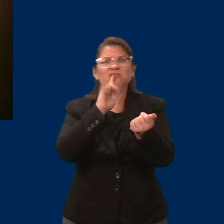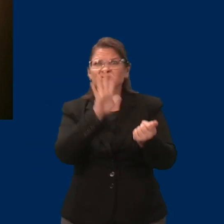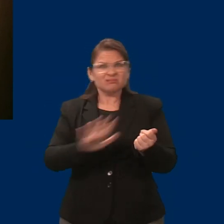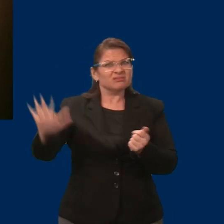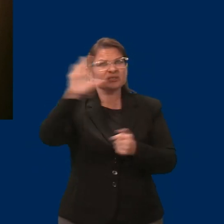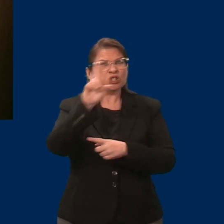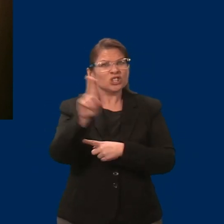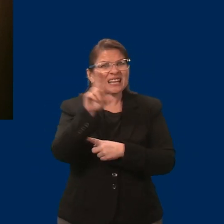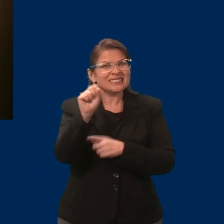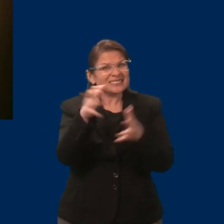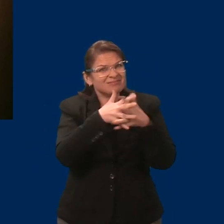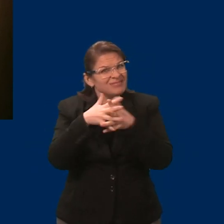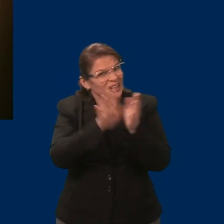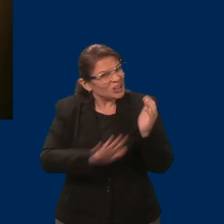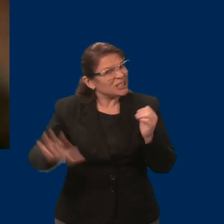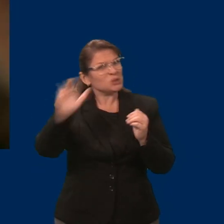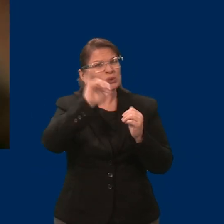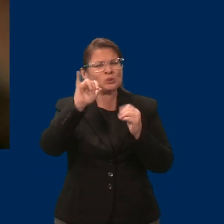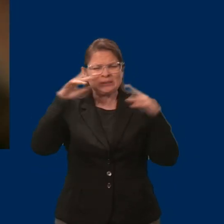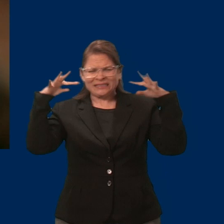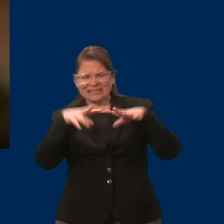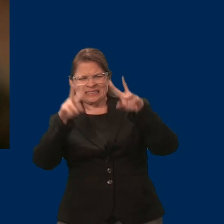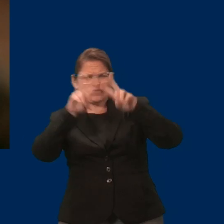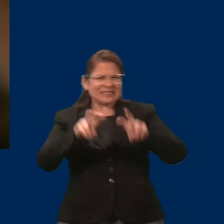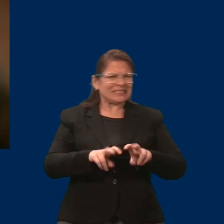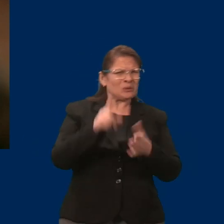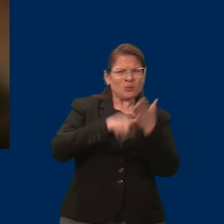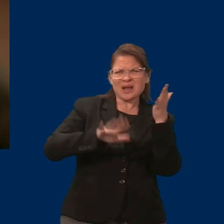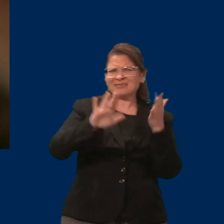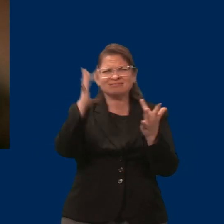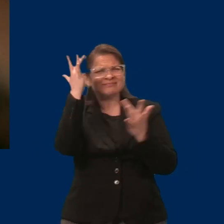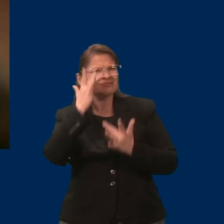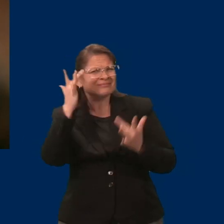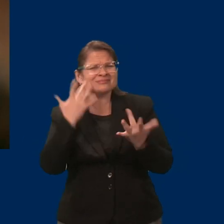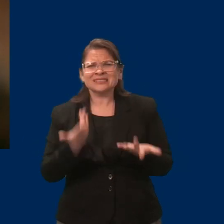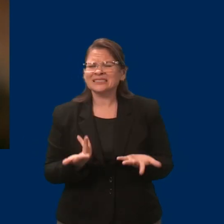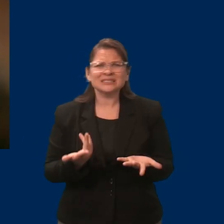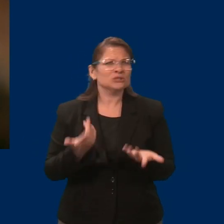to have only one specialist. So even just at baseline, it can